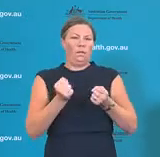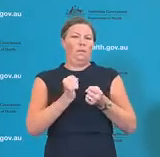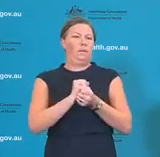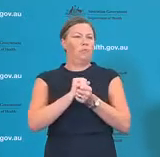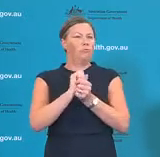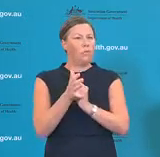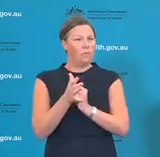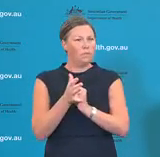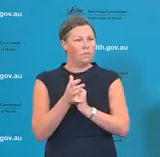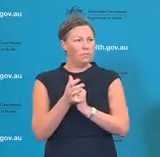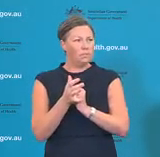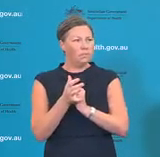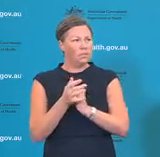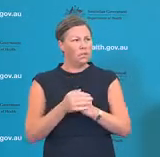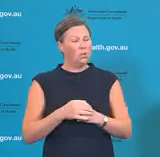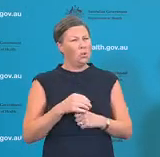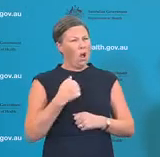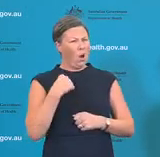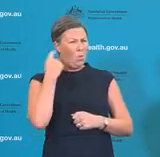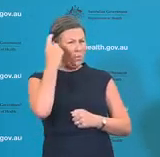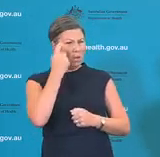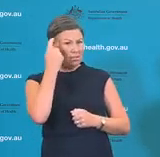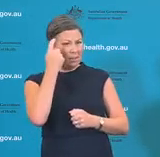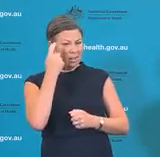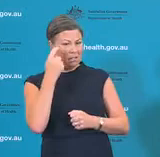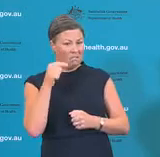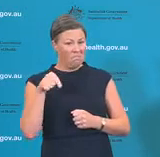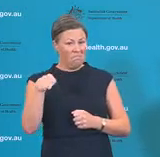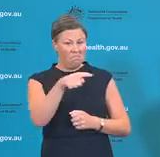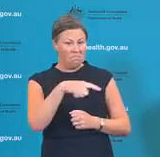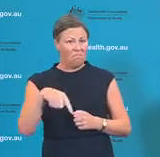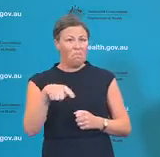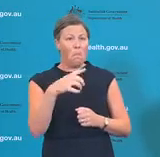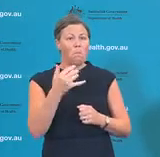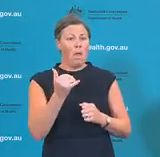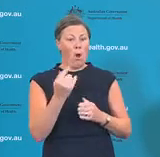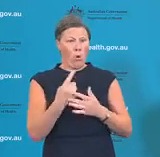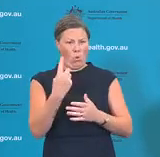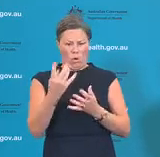incubation period if those people potentially need retesting at a later day? And also